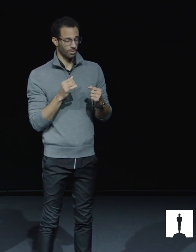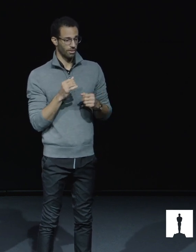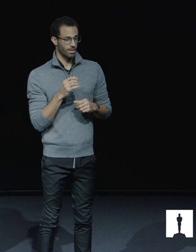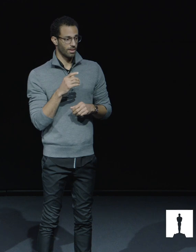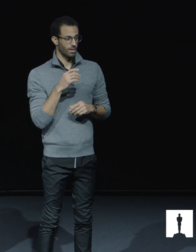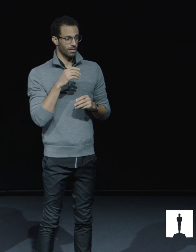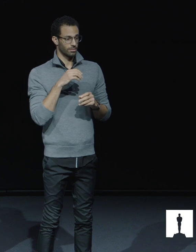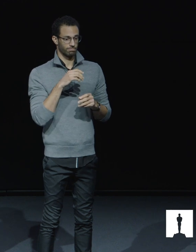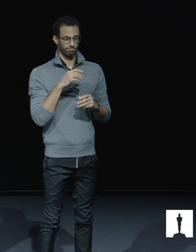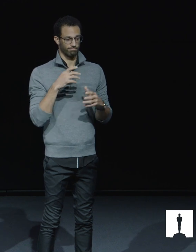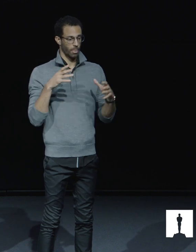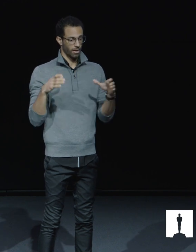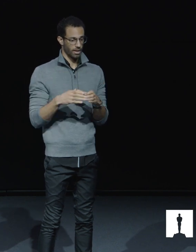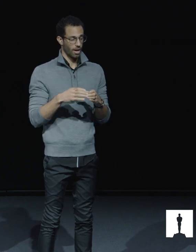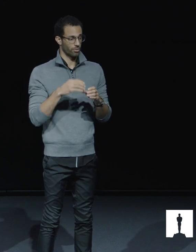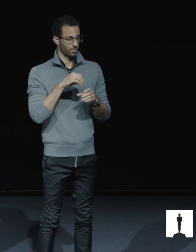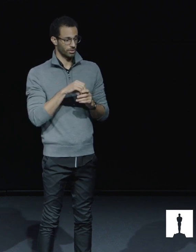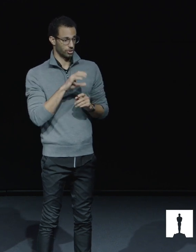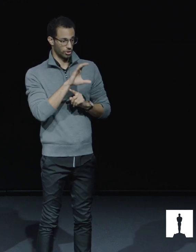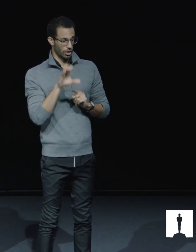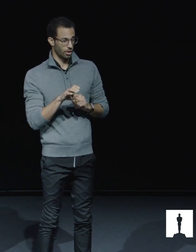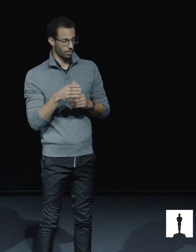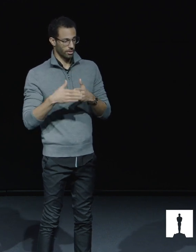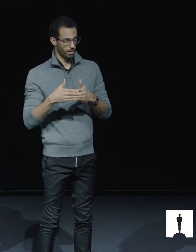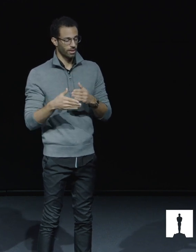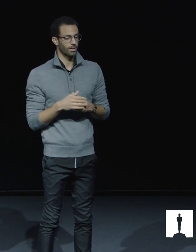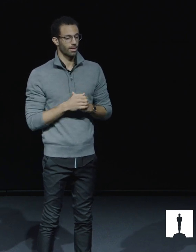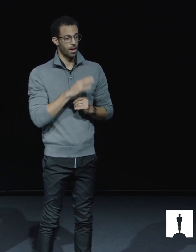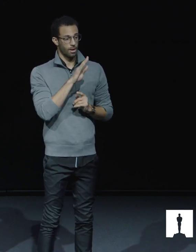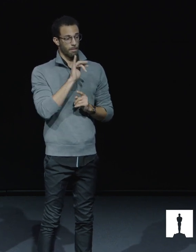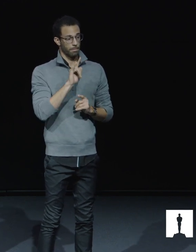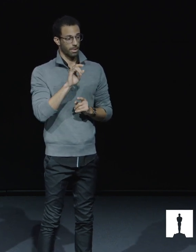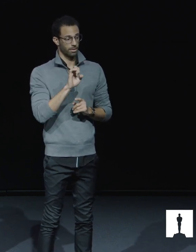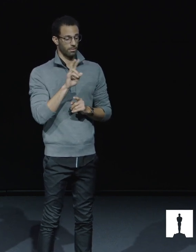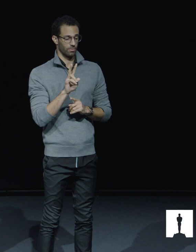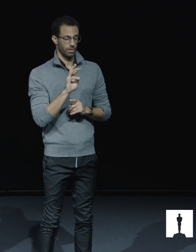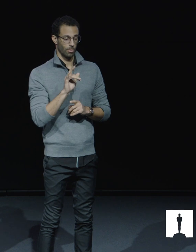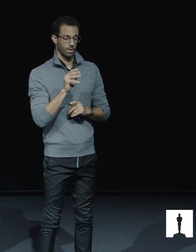Chicago at the end, and Billy Dee Williams' s bowtie that he wore that night, which in